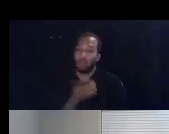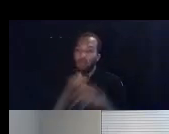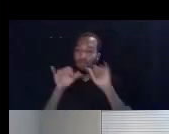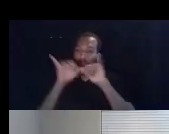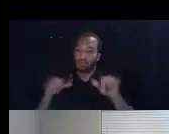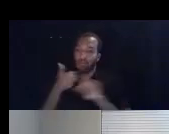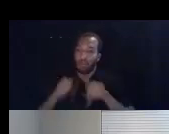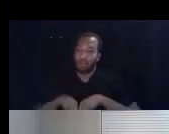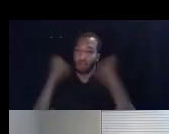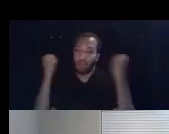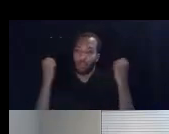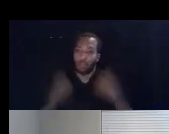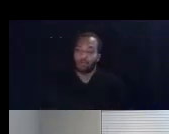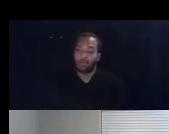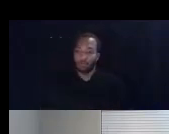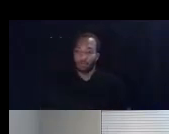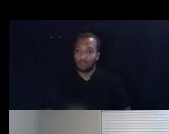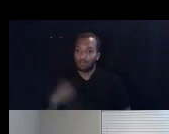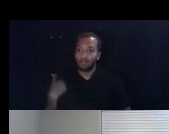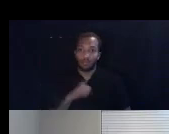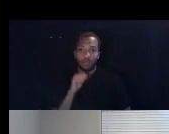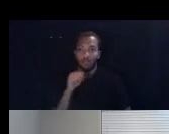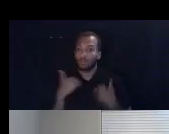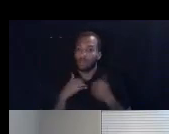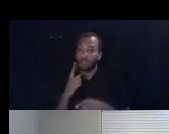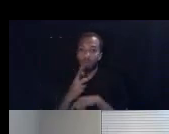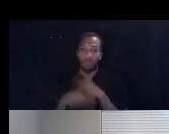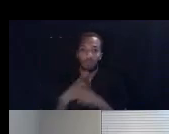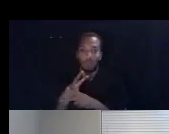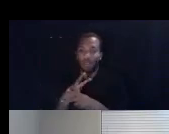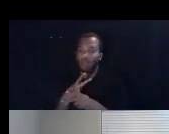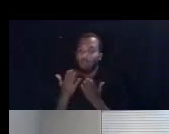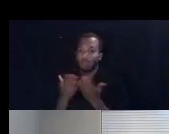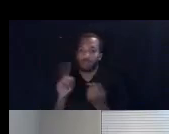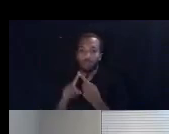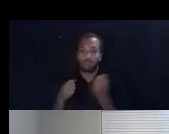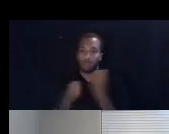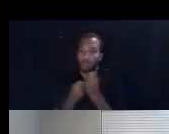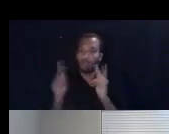And we don't have the right resources to support. And it's unfortunate.